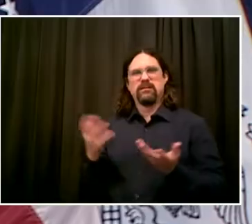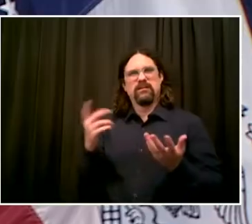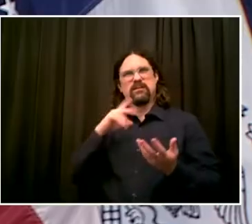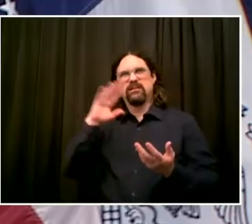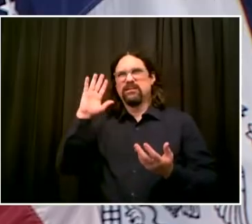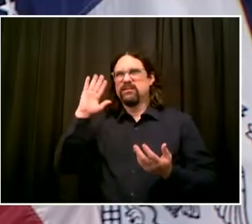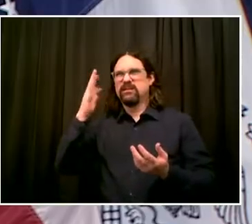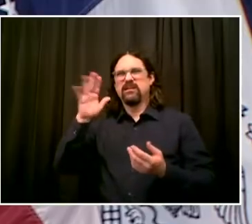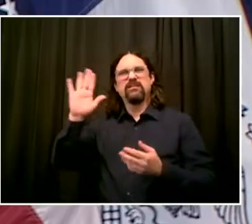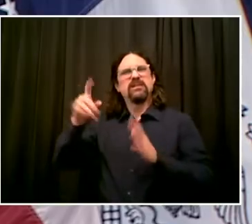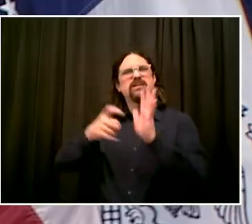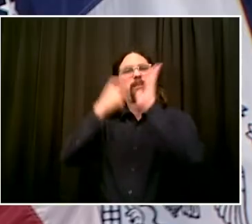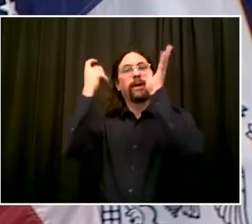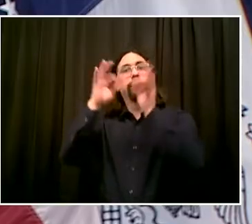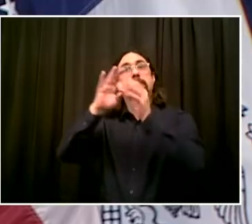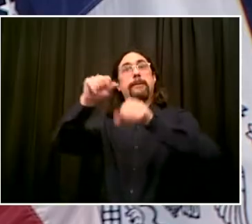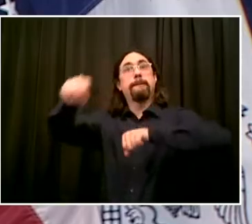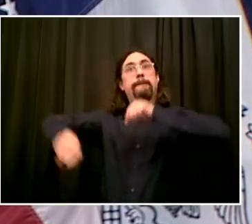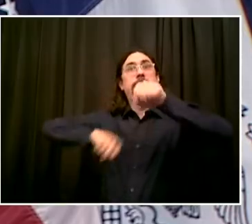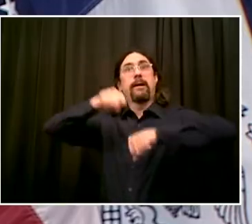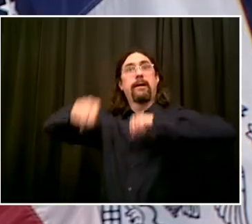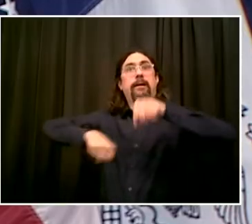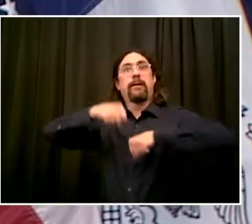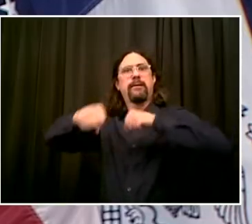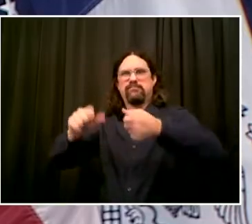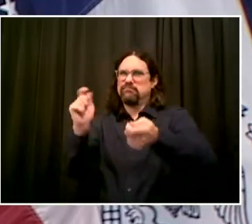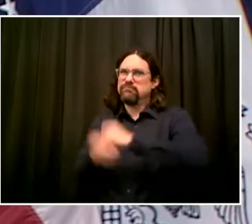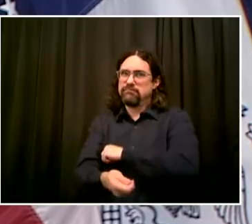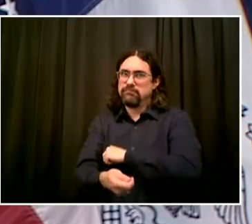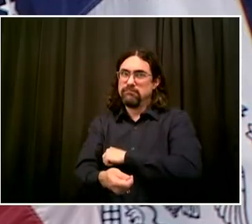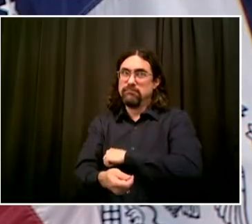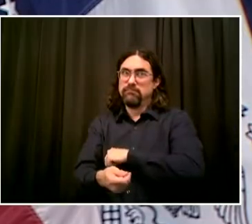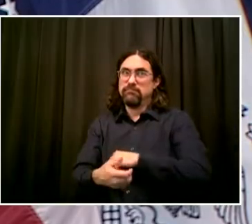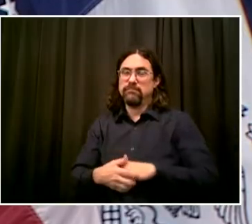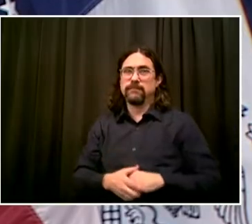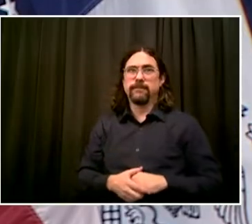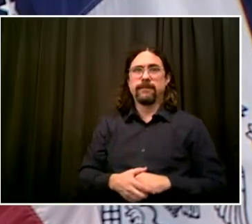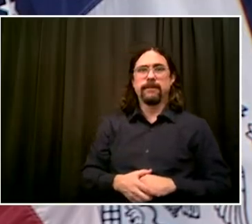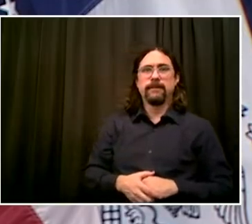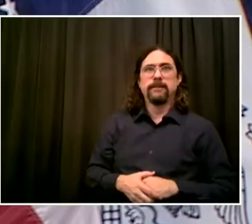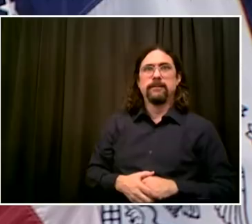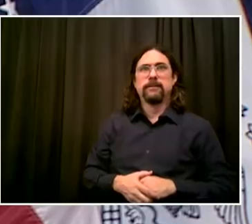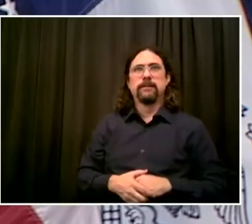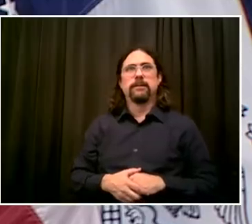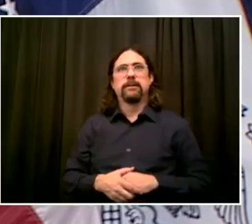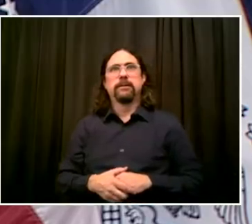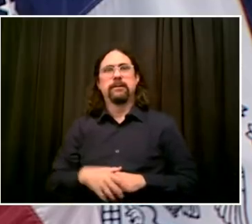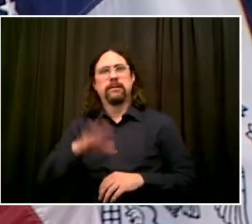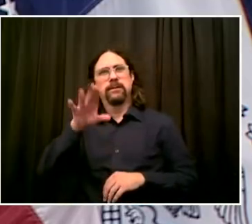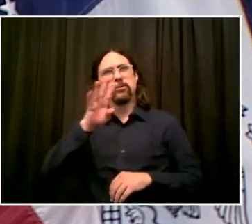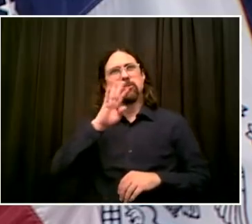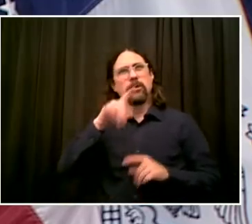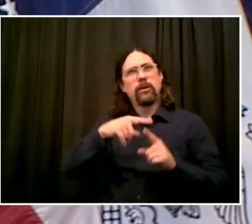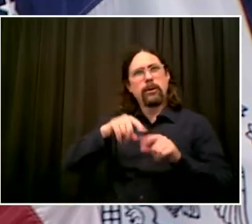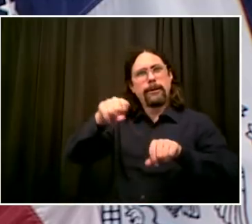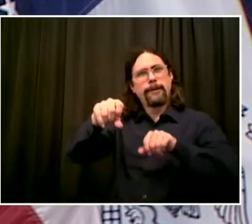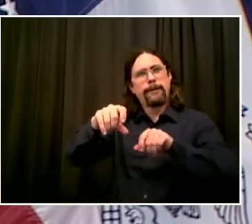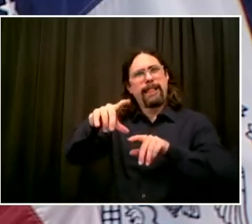LIST OF RECOMMENDATIONS INCLUDE GETTING THIS OUT OF TRAFFIC ENFORCEMENT, ETGTNGI FFOIERCS OUT OF THEIR SQUAD CAR SO THEY CAN INTERACT WITH